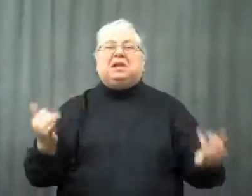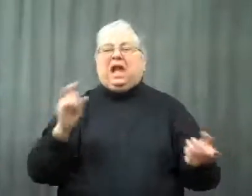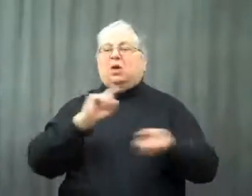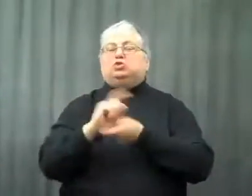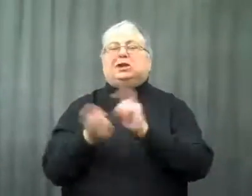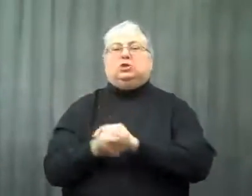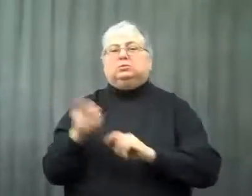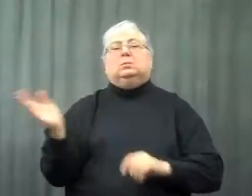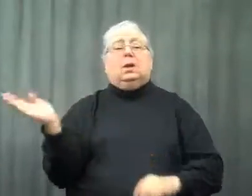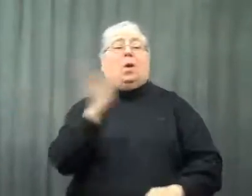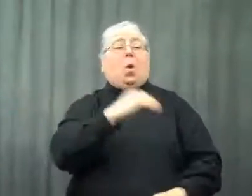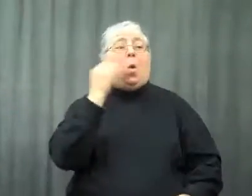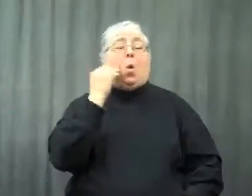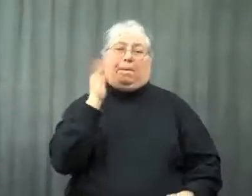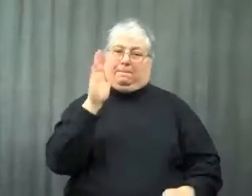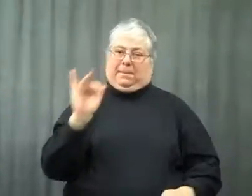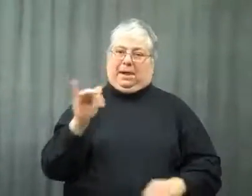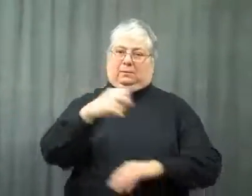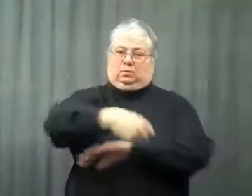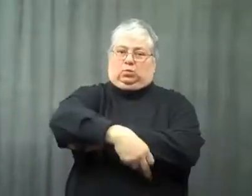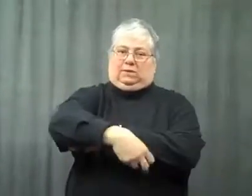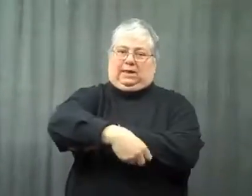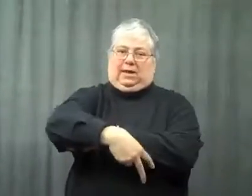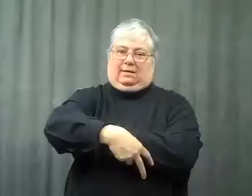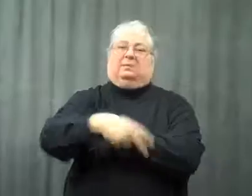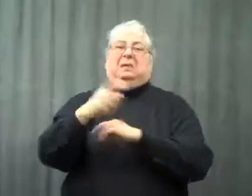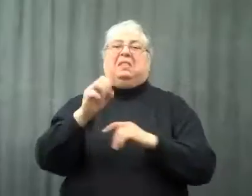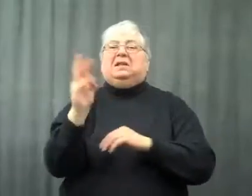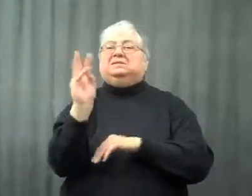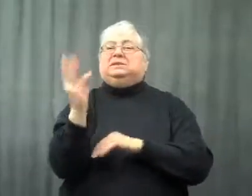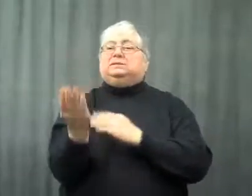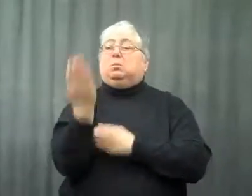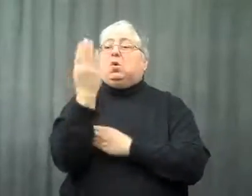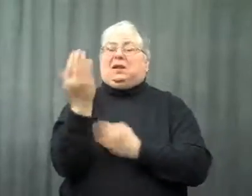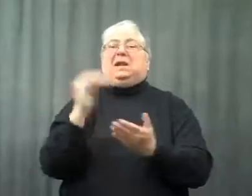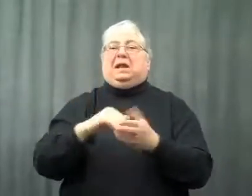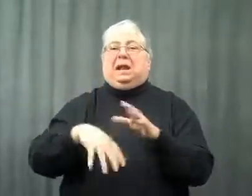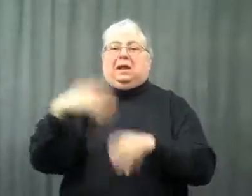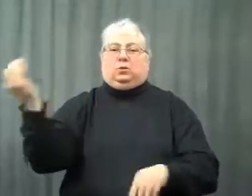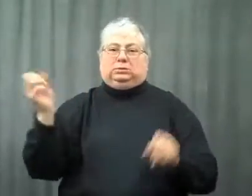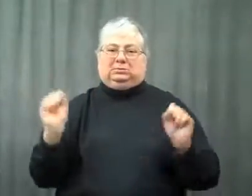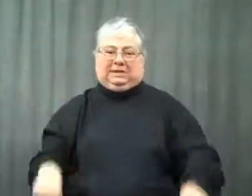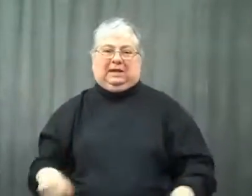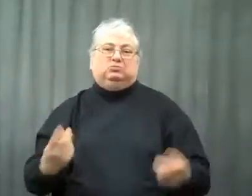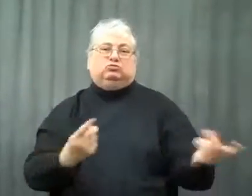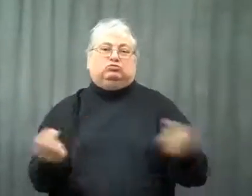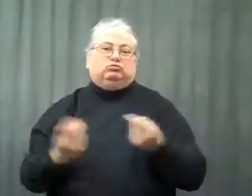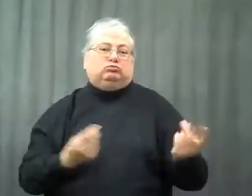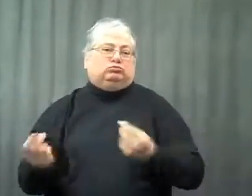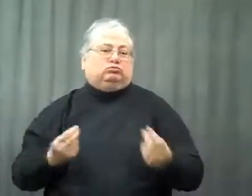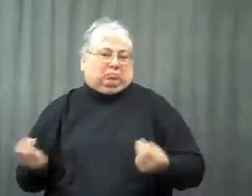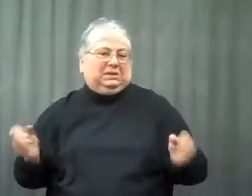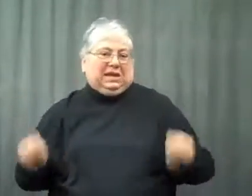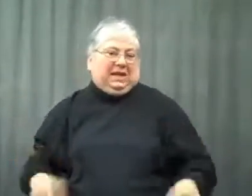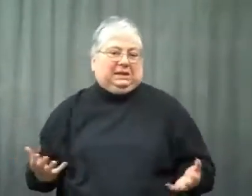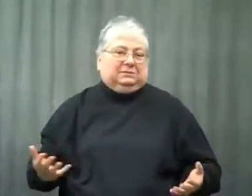That has been changed to midnight to 6 am, then people can go out and take care of business.